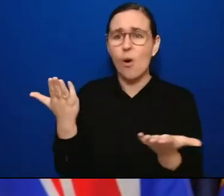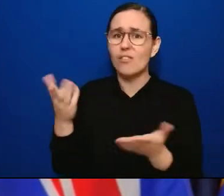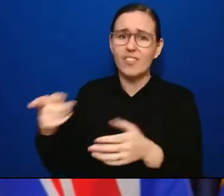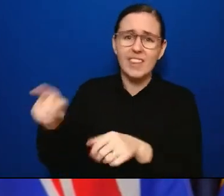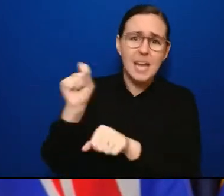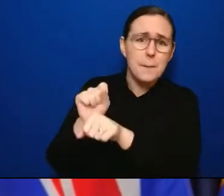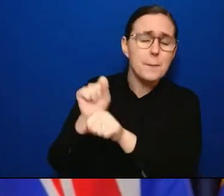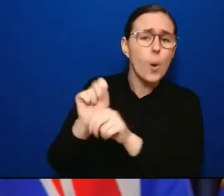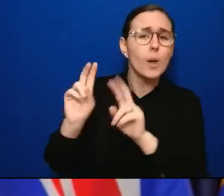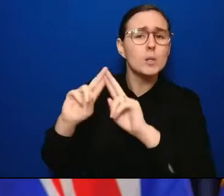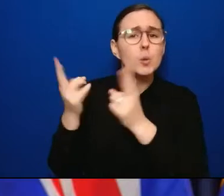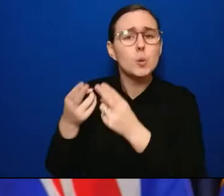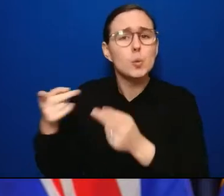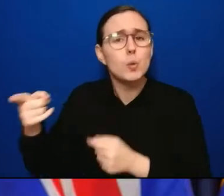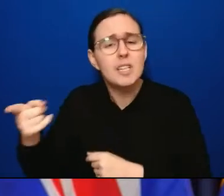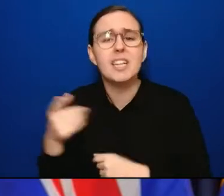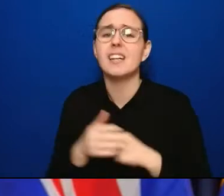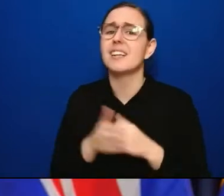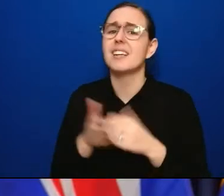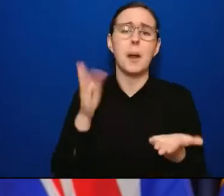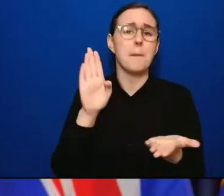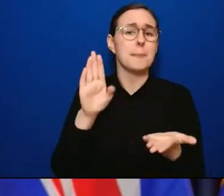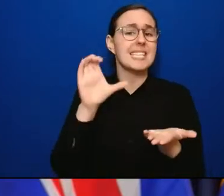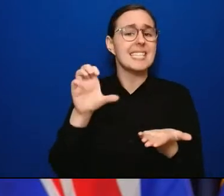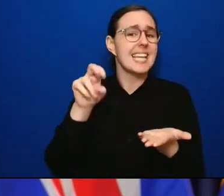Health Sciences Association, the